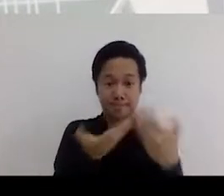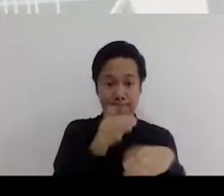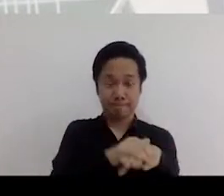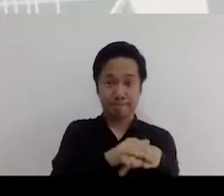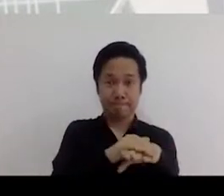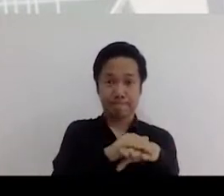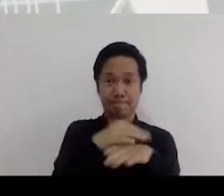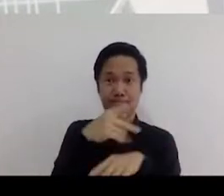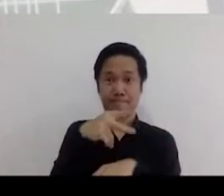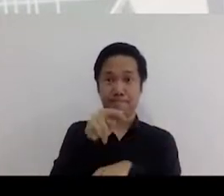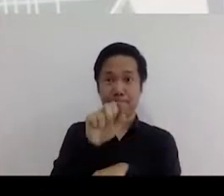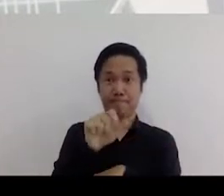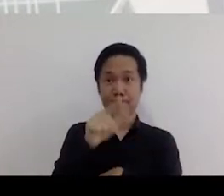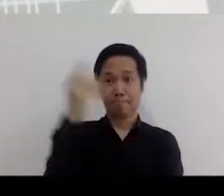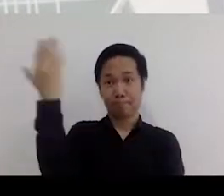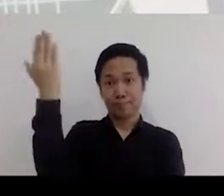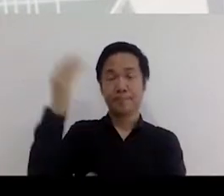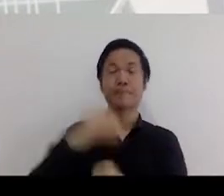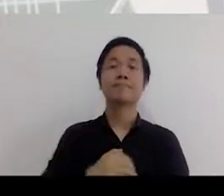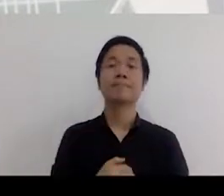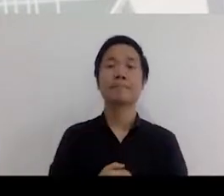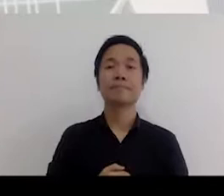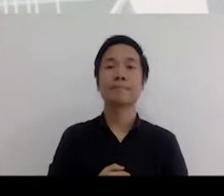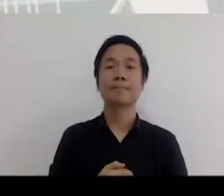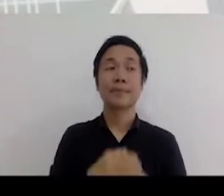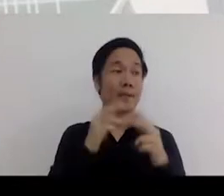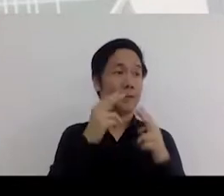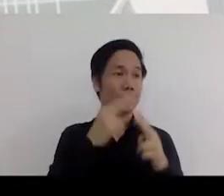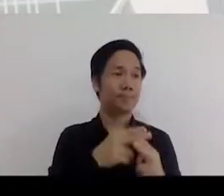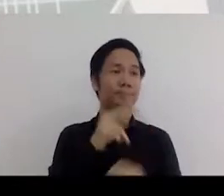She has been the Resident Coordinator in Nepal since 2016,